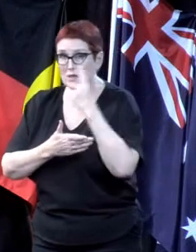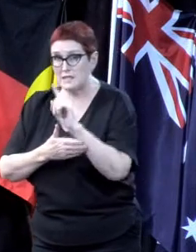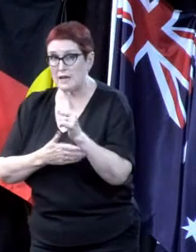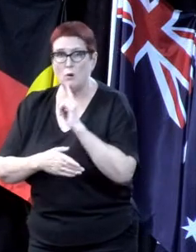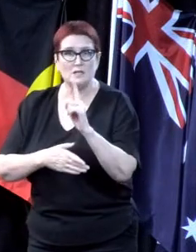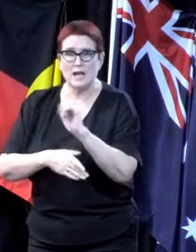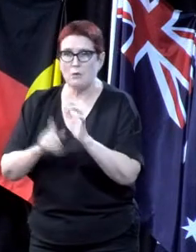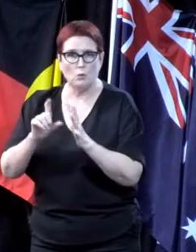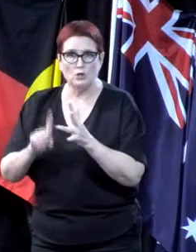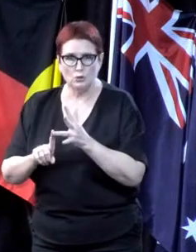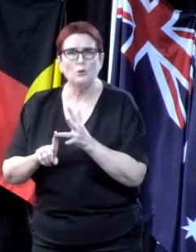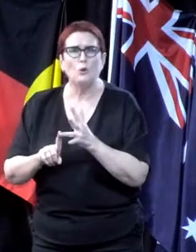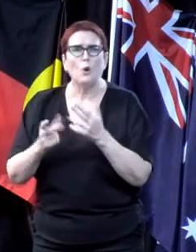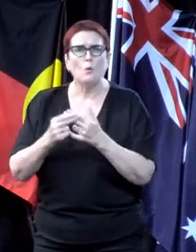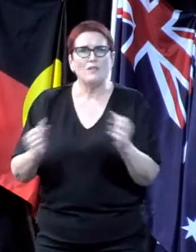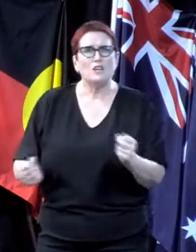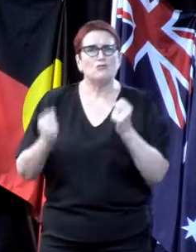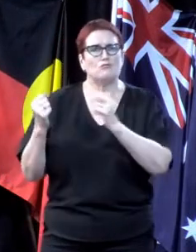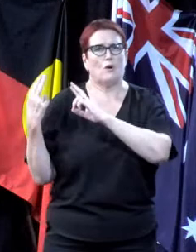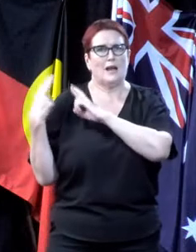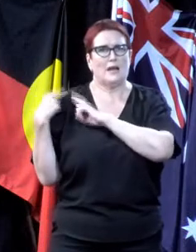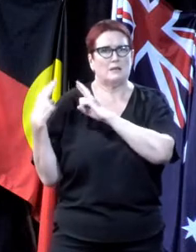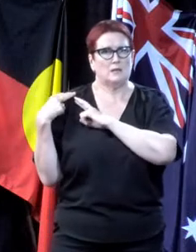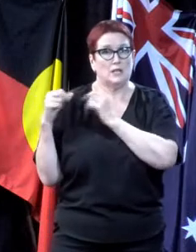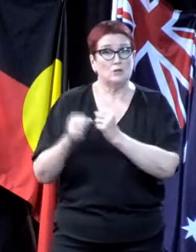measures to ensure upholding those rights is not left to choice or chance.